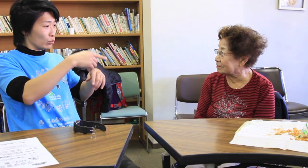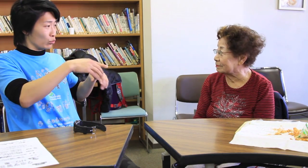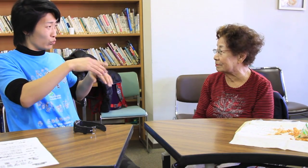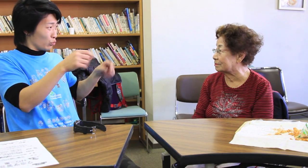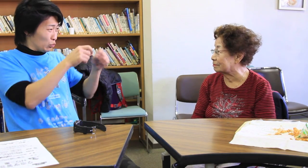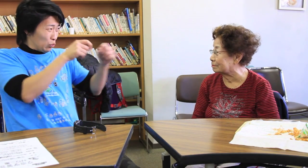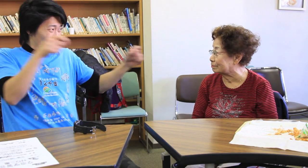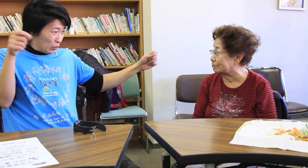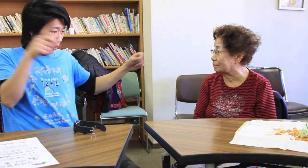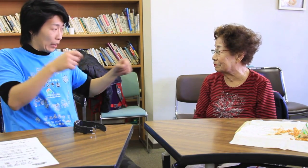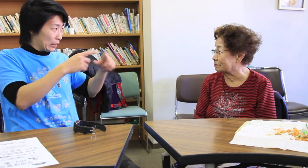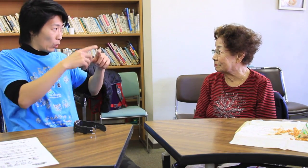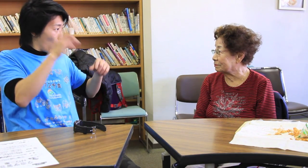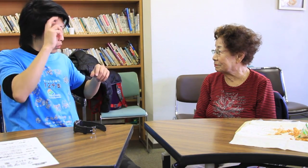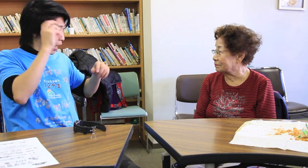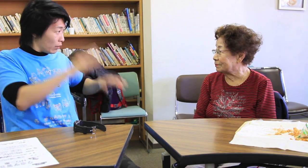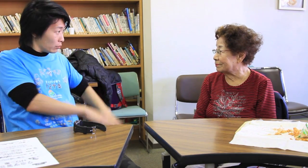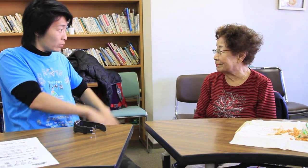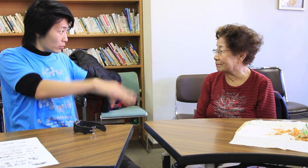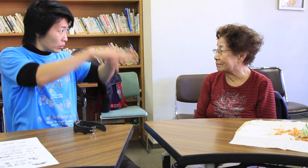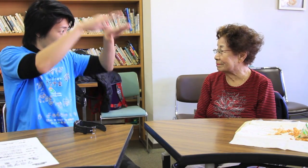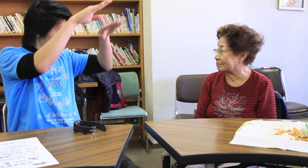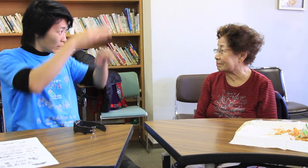Danny: Did you grow up in Osaka?